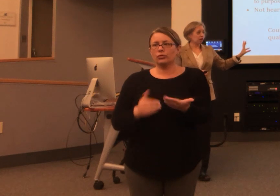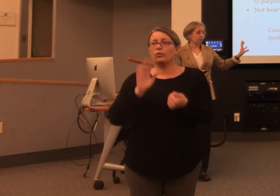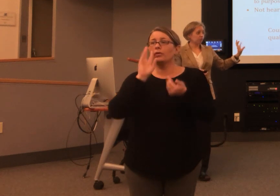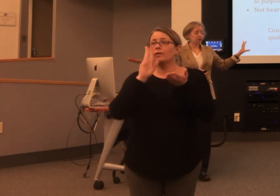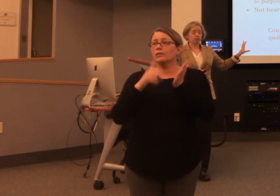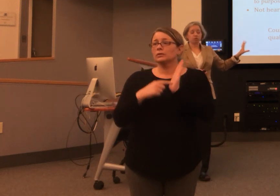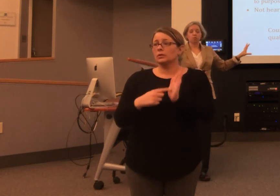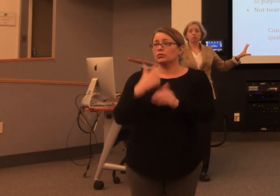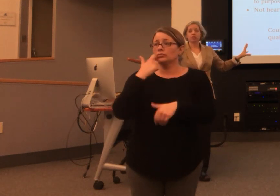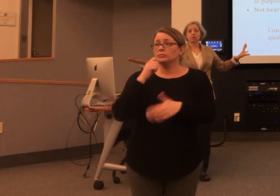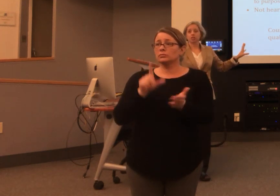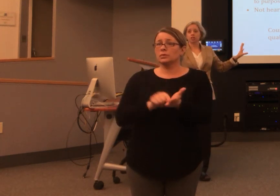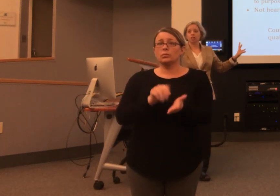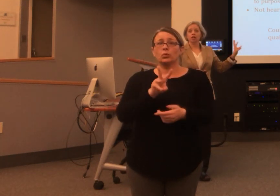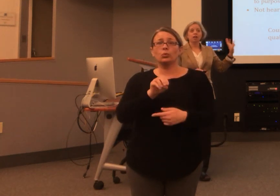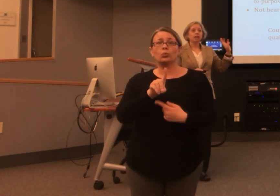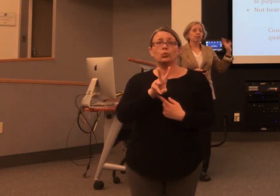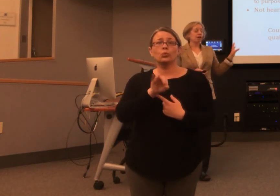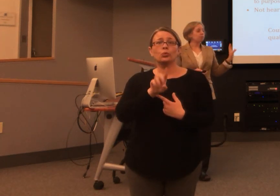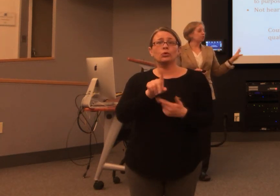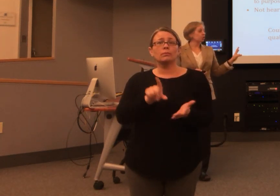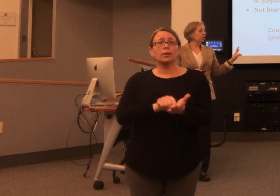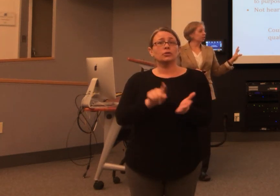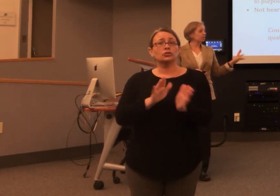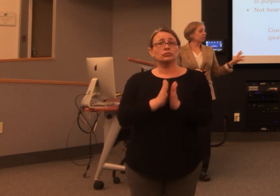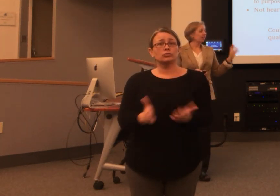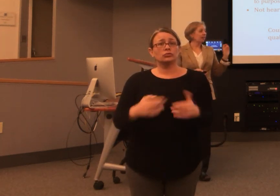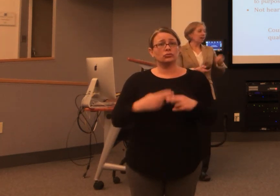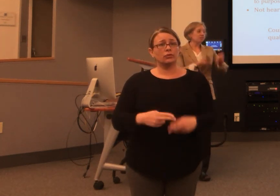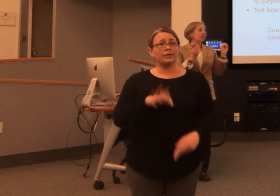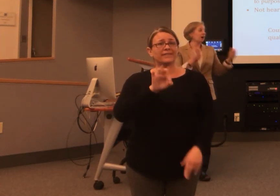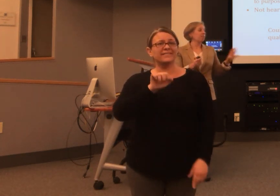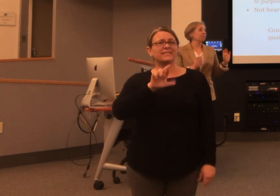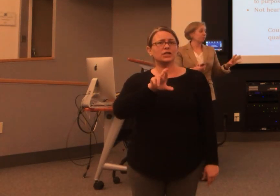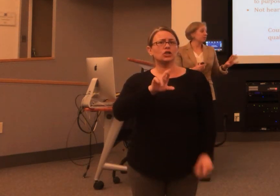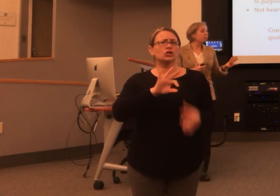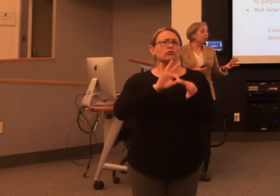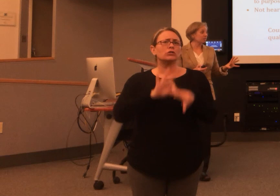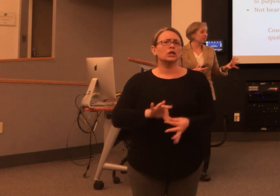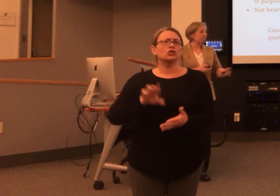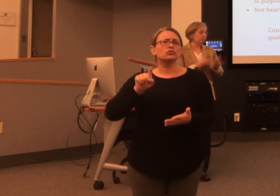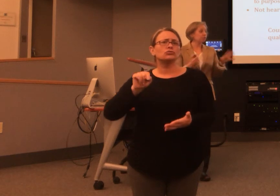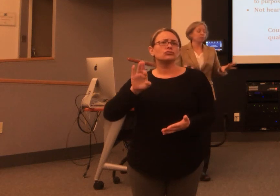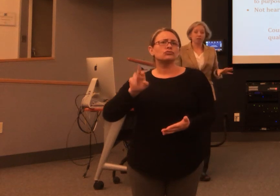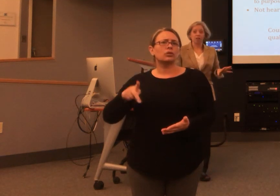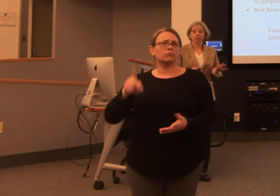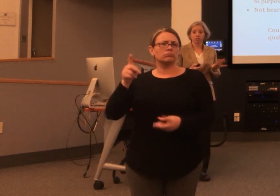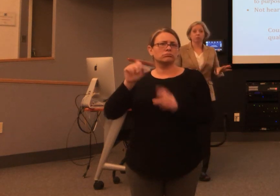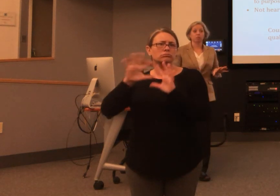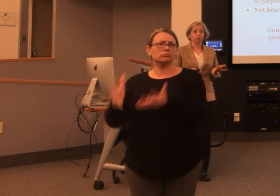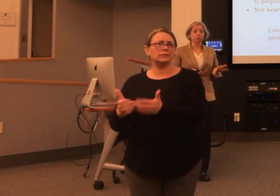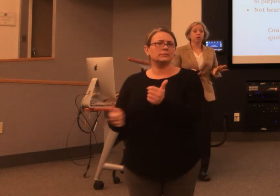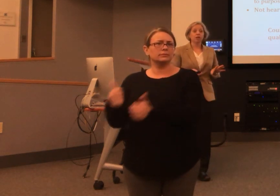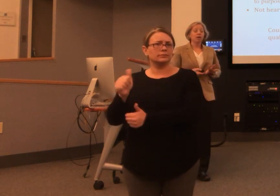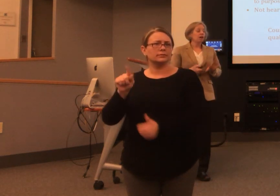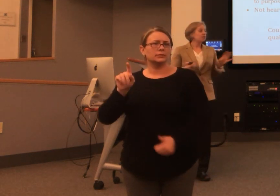about the Trump administration. If I'm a journalist and I just copied the best parts and put them in an article and review